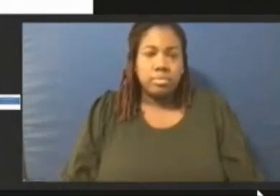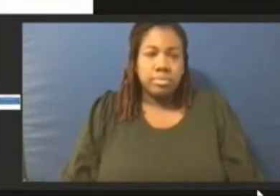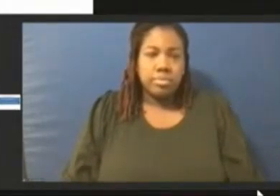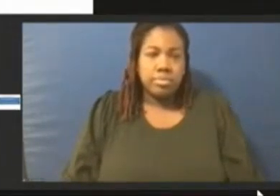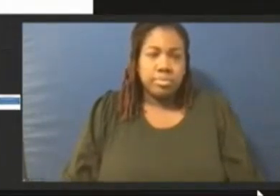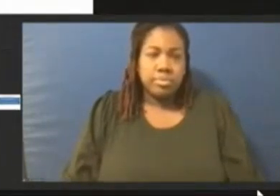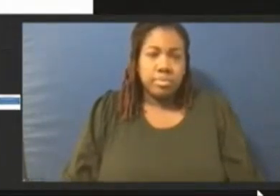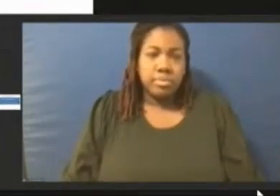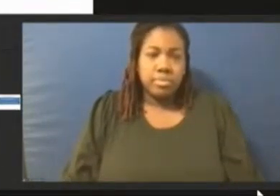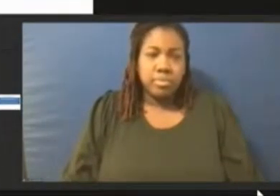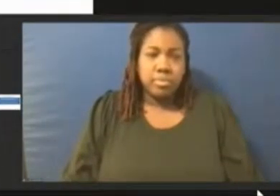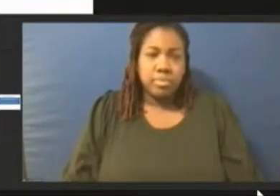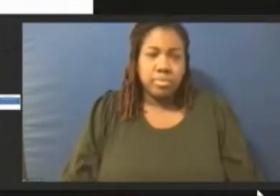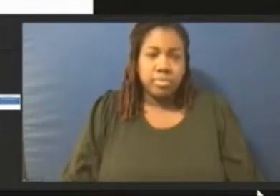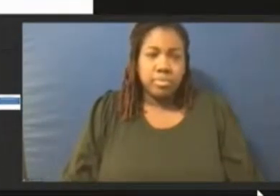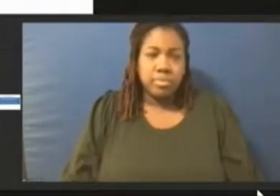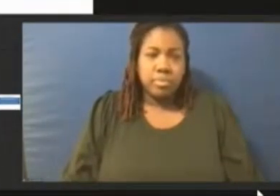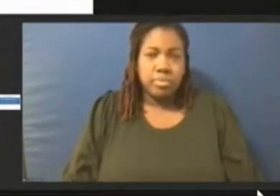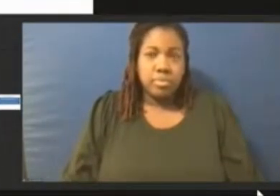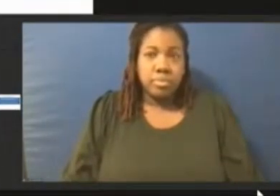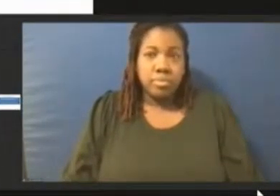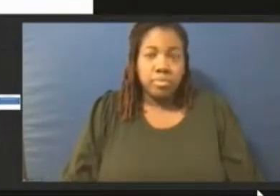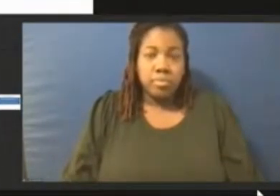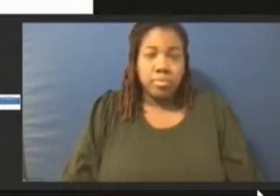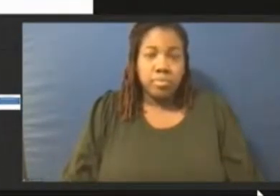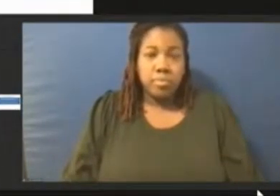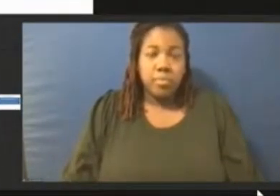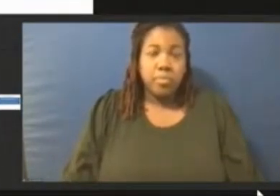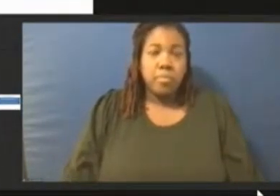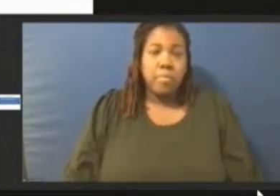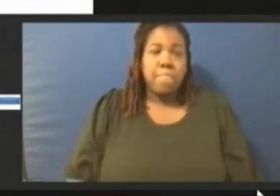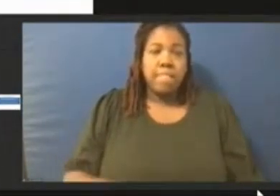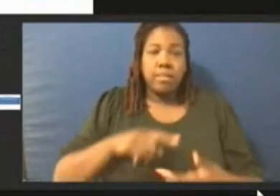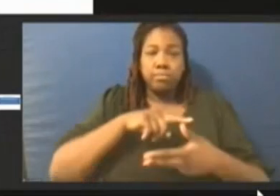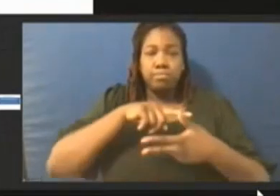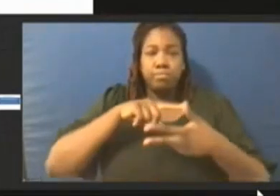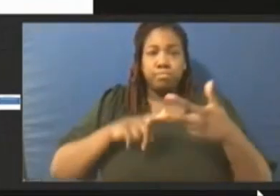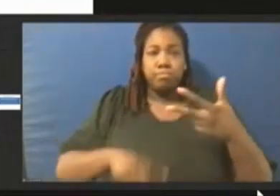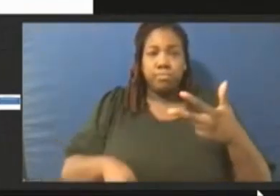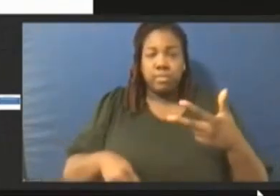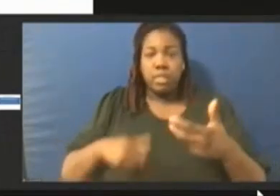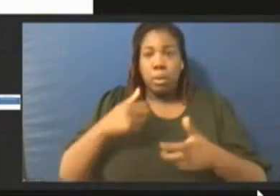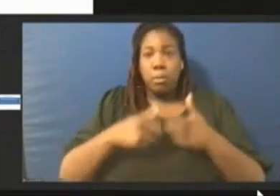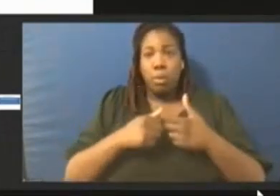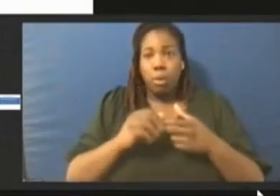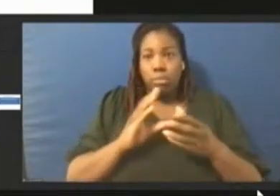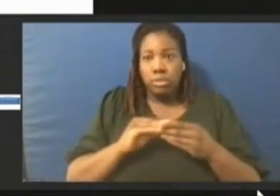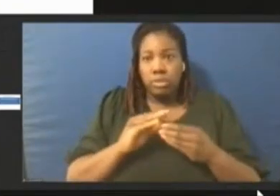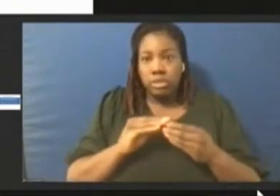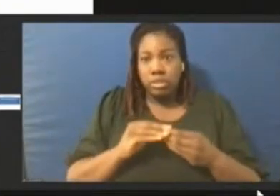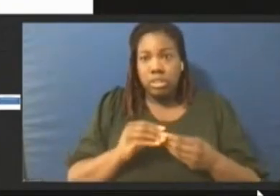So, the first three problem statements, one thing that becomes very clear as access to